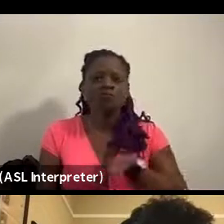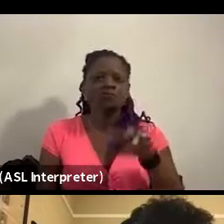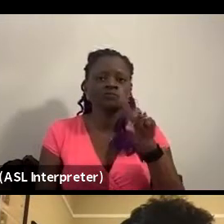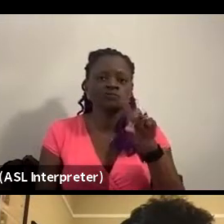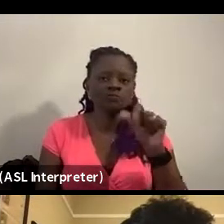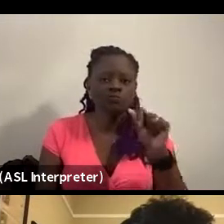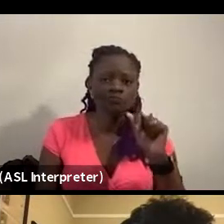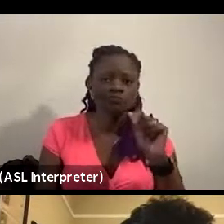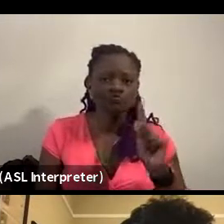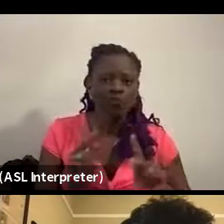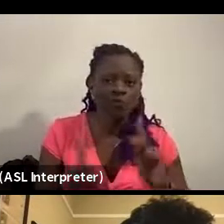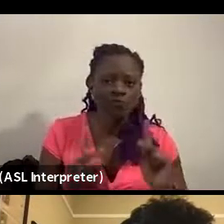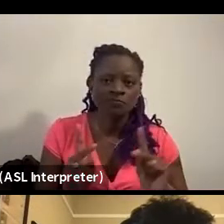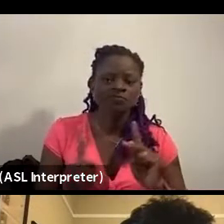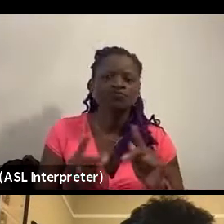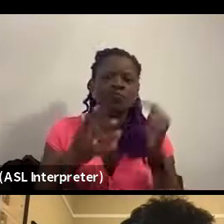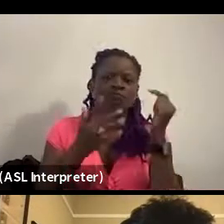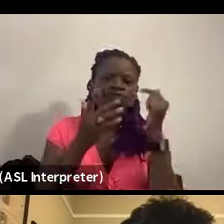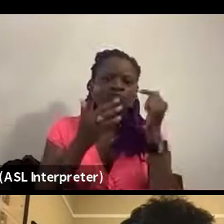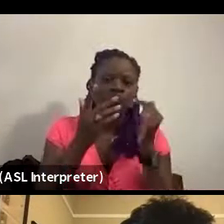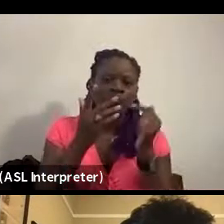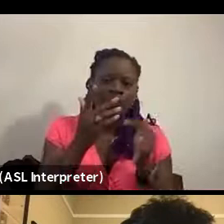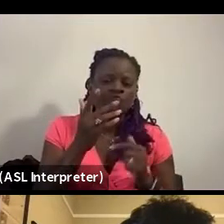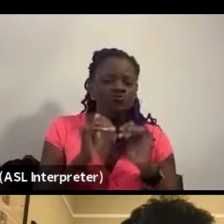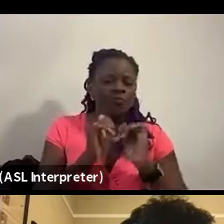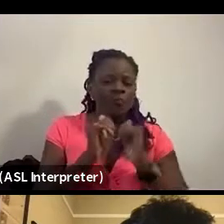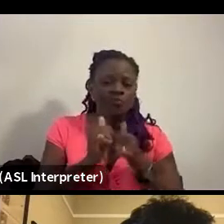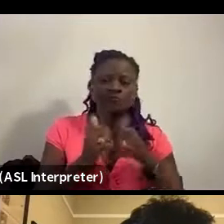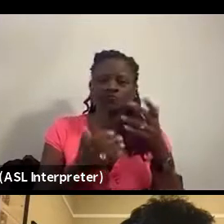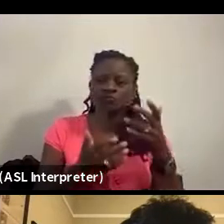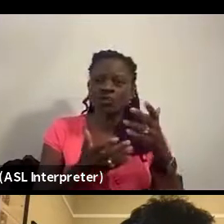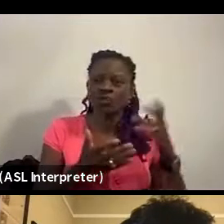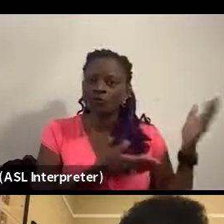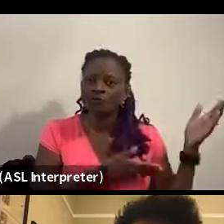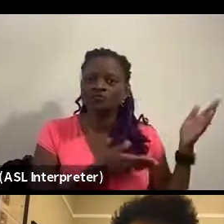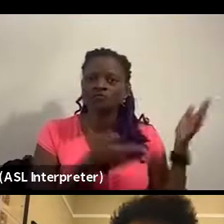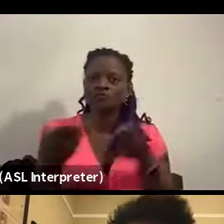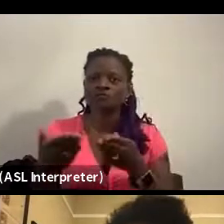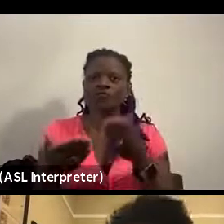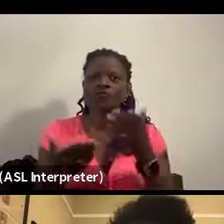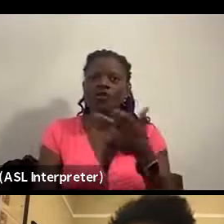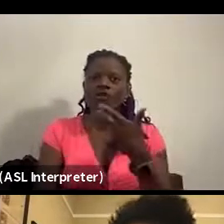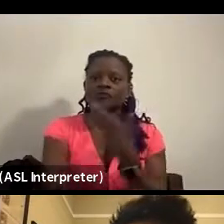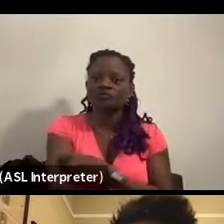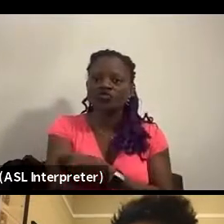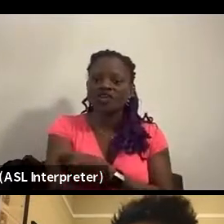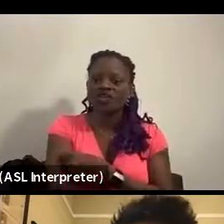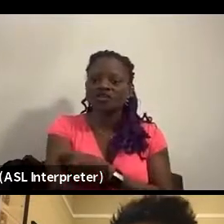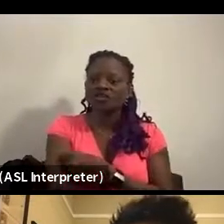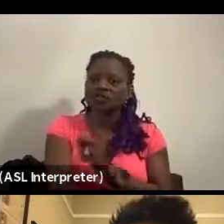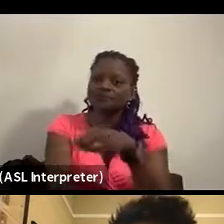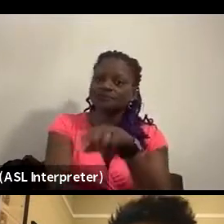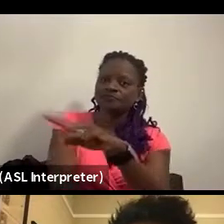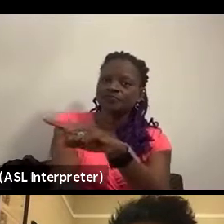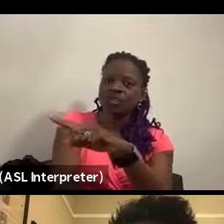to get the vaccines to them in their home safely. But in a few weeks, we know that